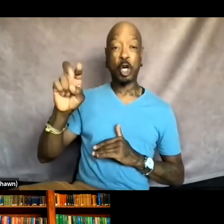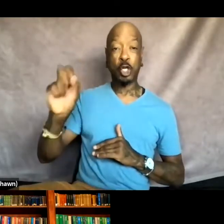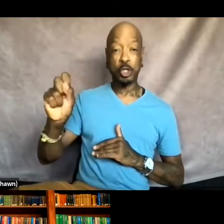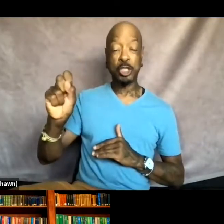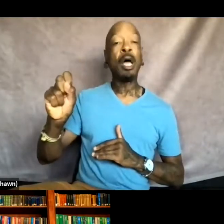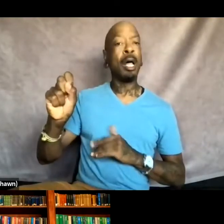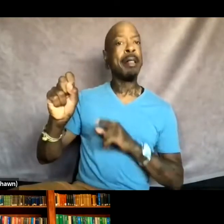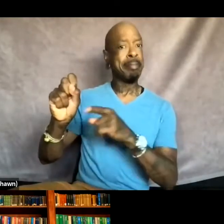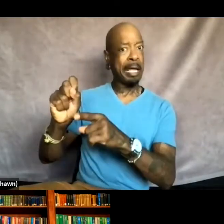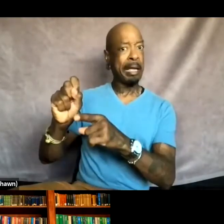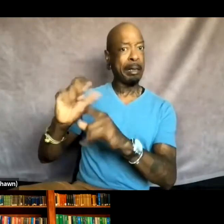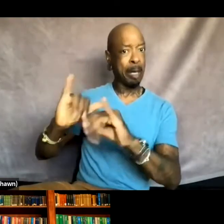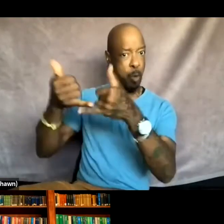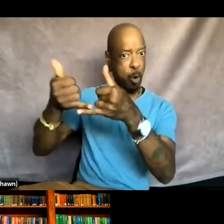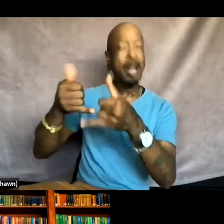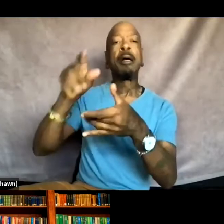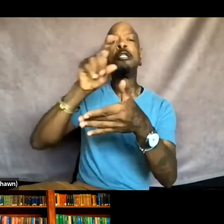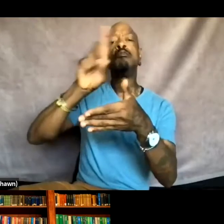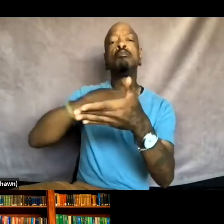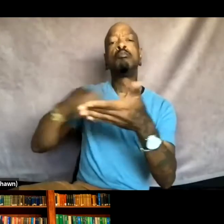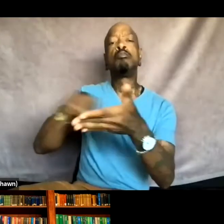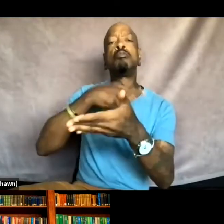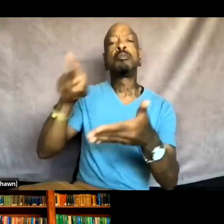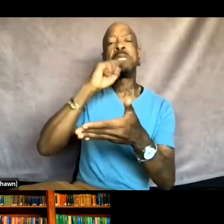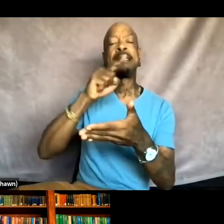Nicole Redding (she/her): For lack of representation of people of color and also lack of representation